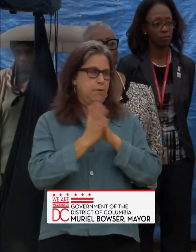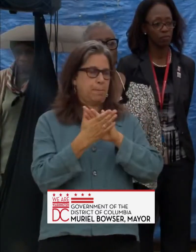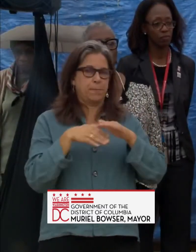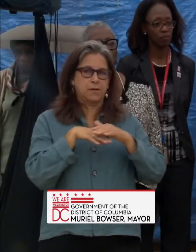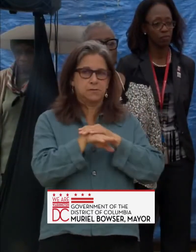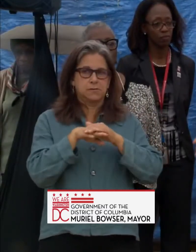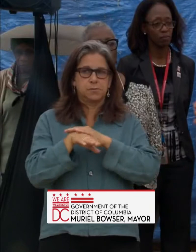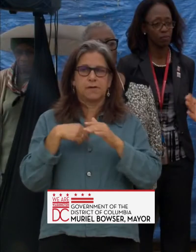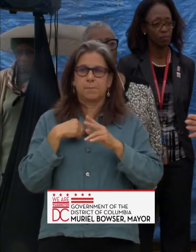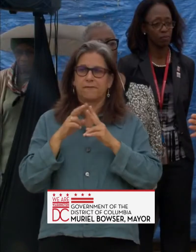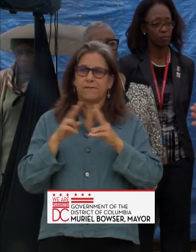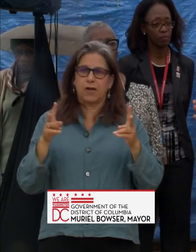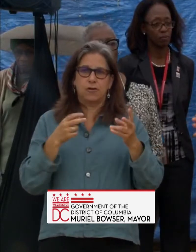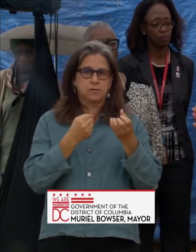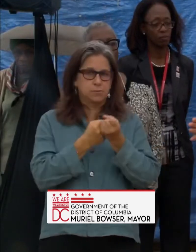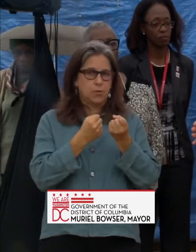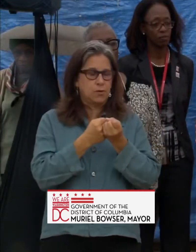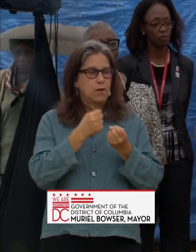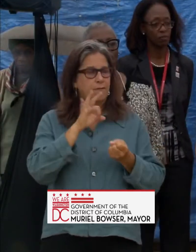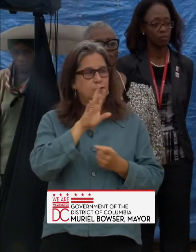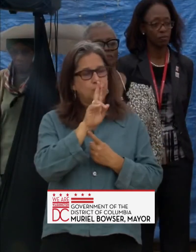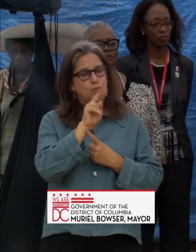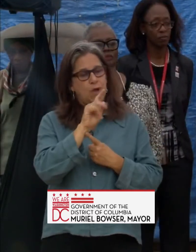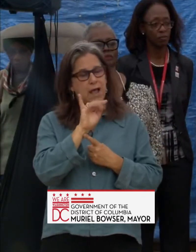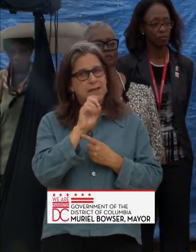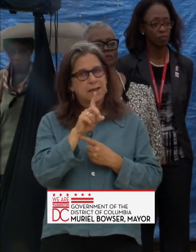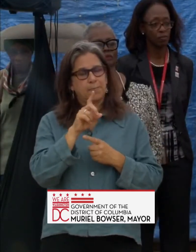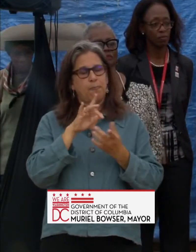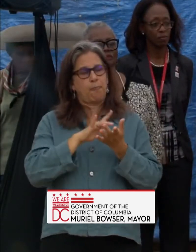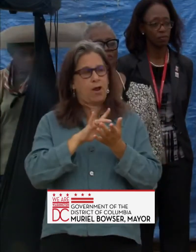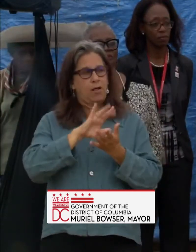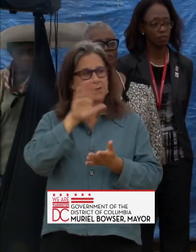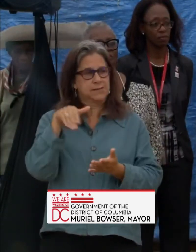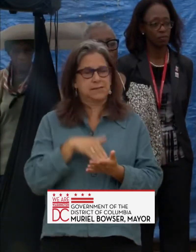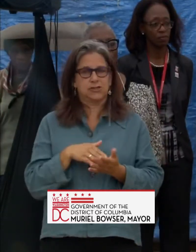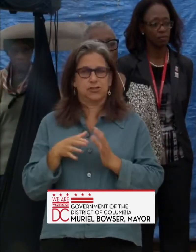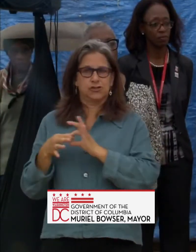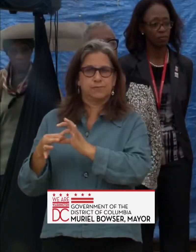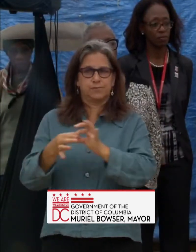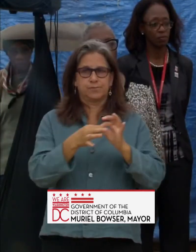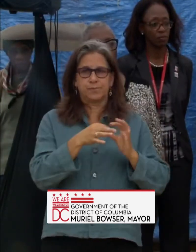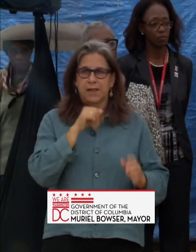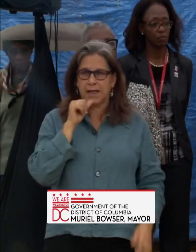AND WHILE NOT THE MODEL OF D.C. GENERAL, IT HAS A LOT OF PUBLIC SUPPORT.